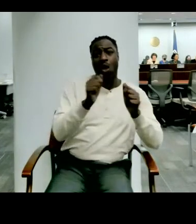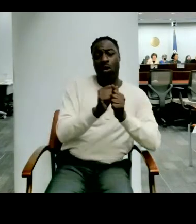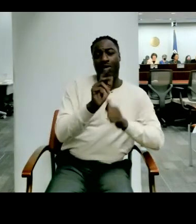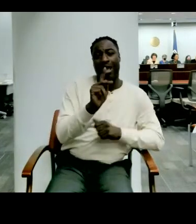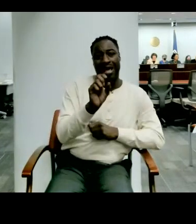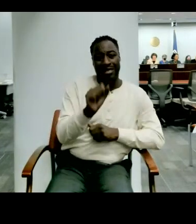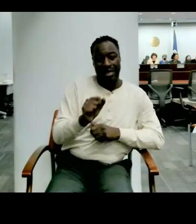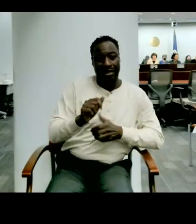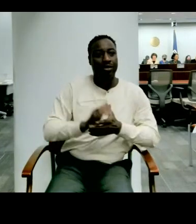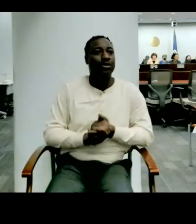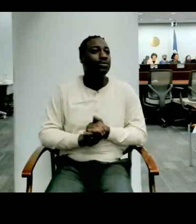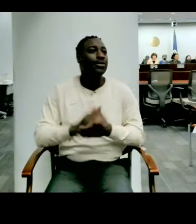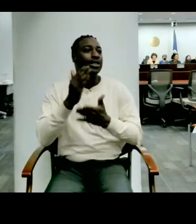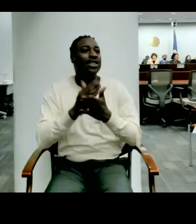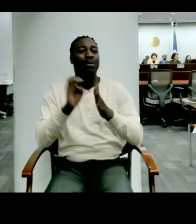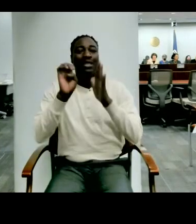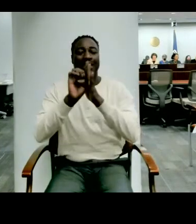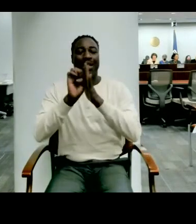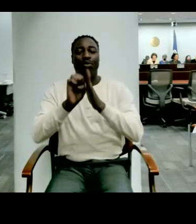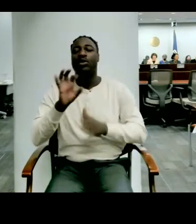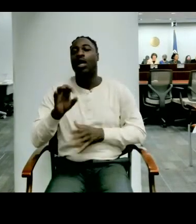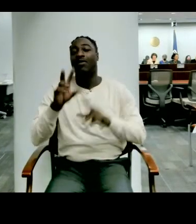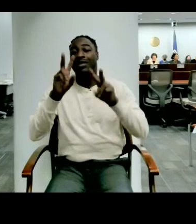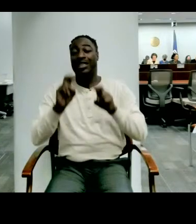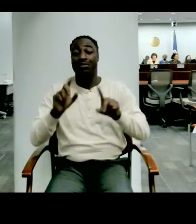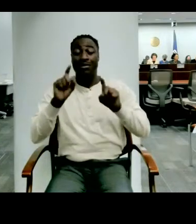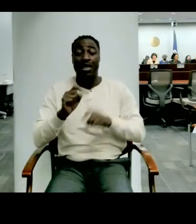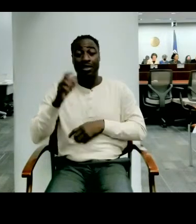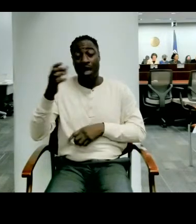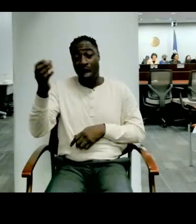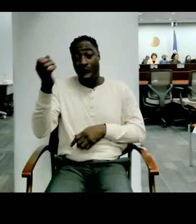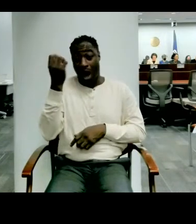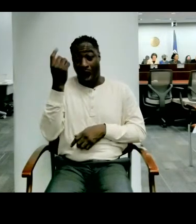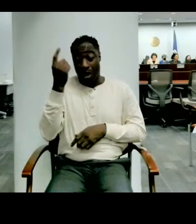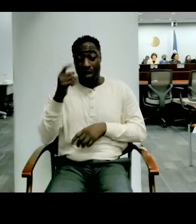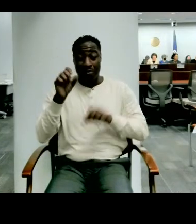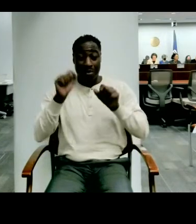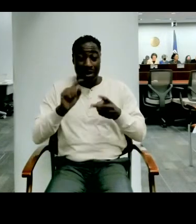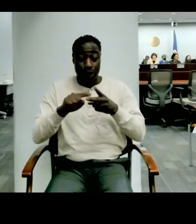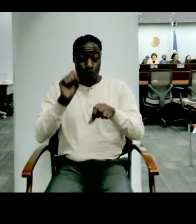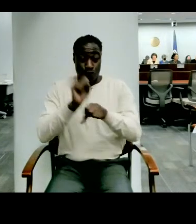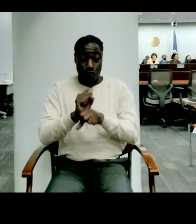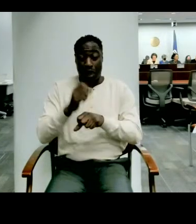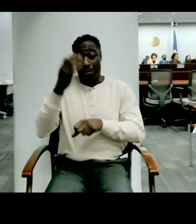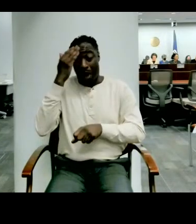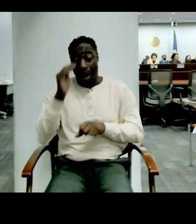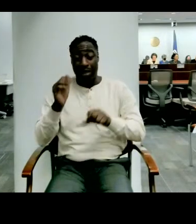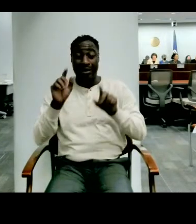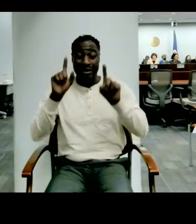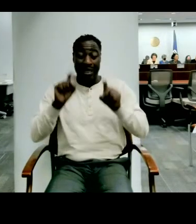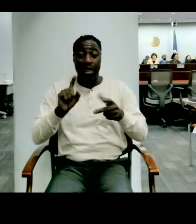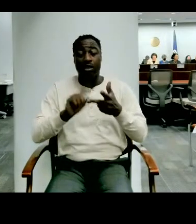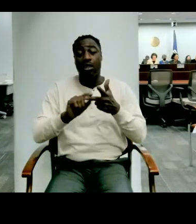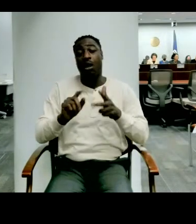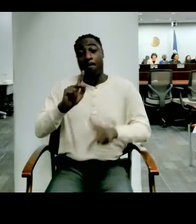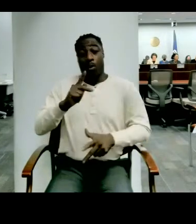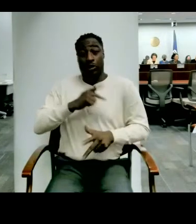Some examples of assessment tests are cognitive ability tests, job knowledge test, personality test and integrity test.